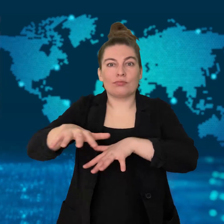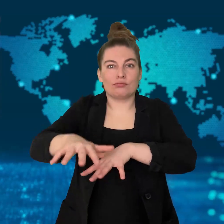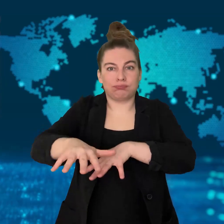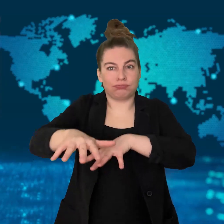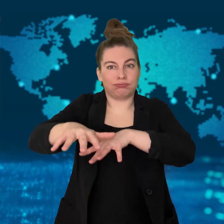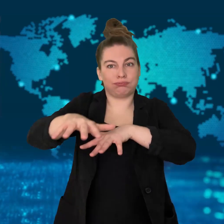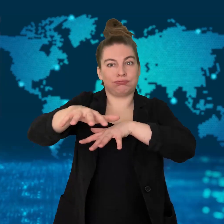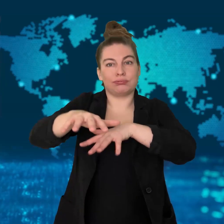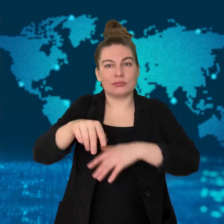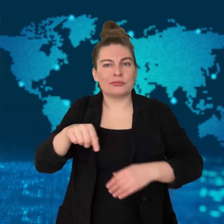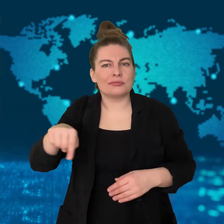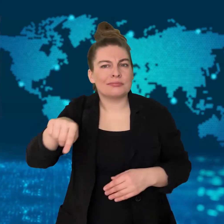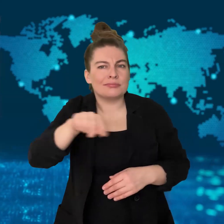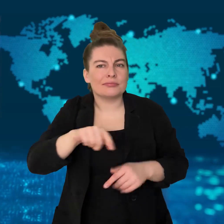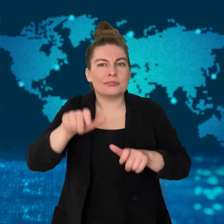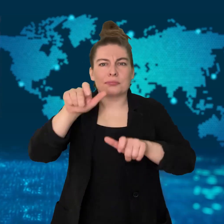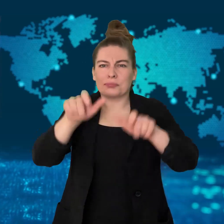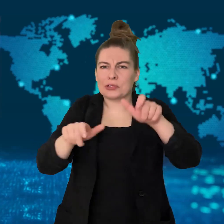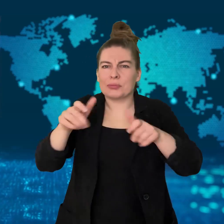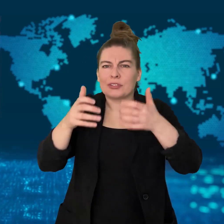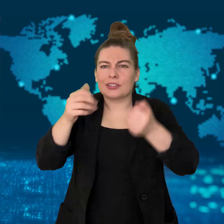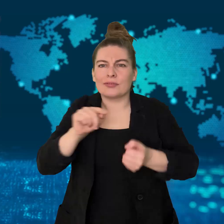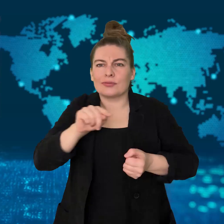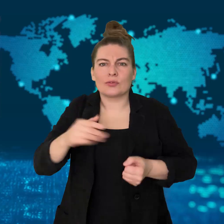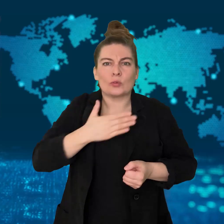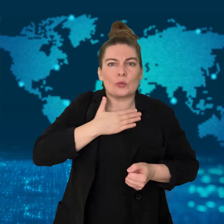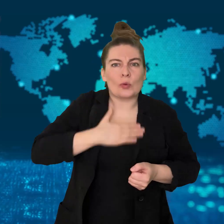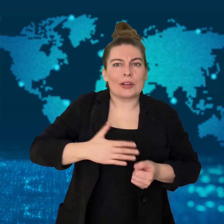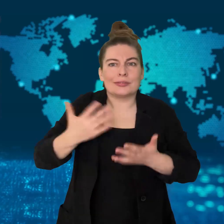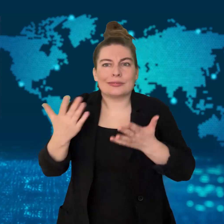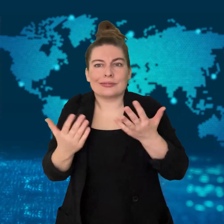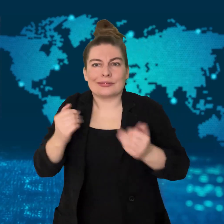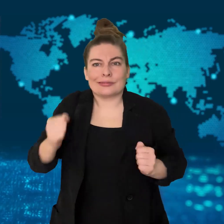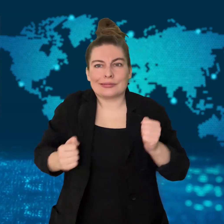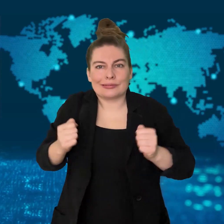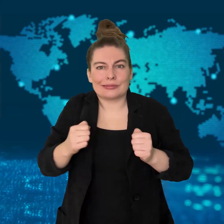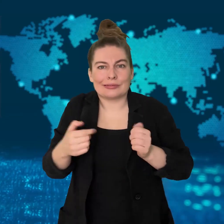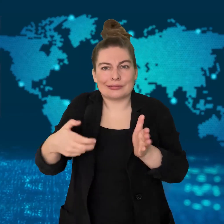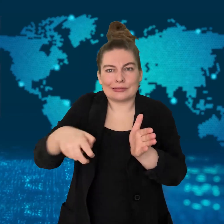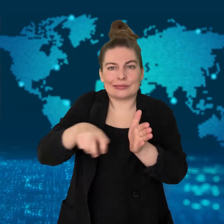Rivers flooded as well.